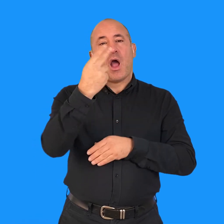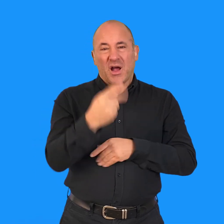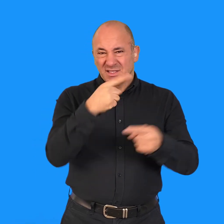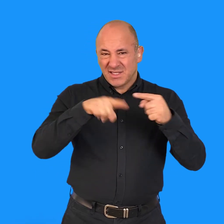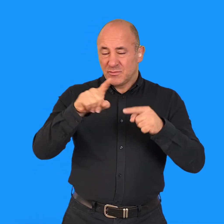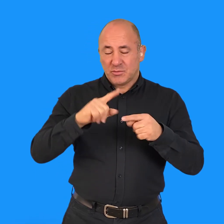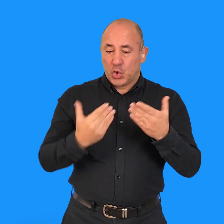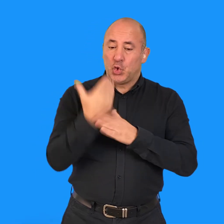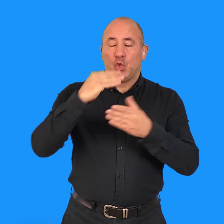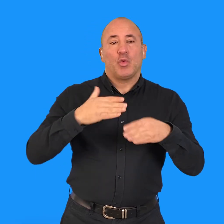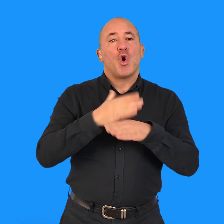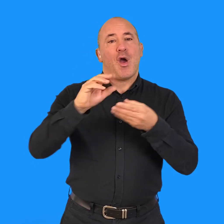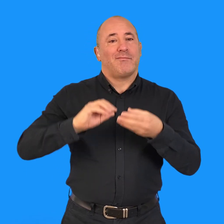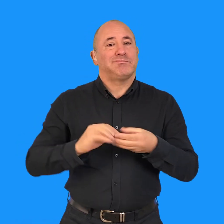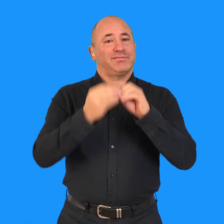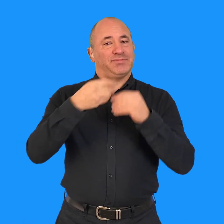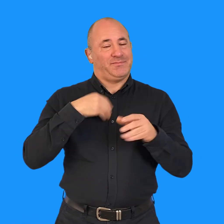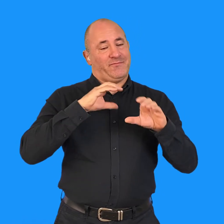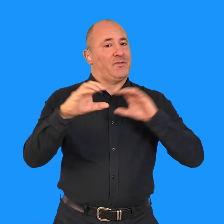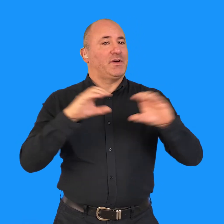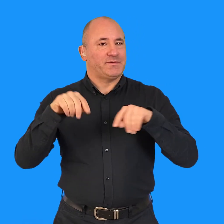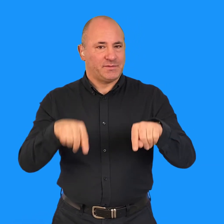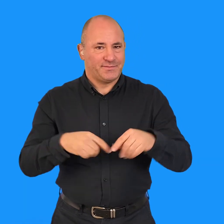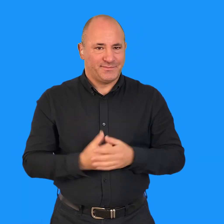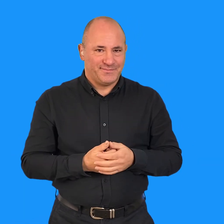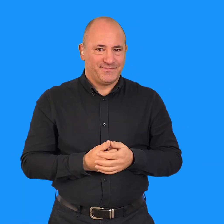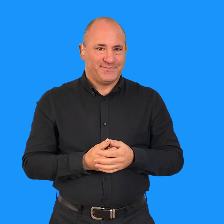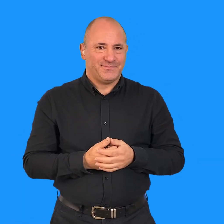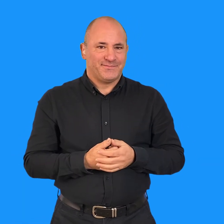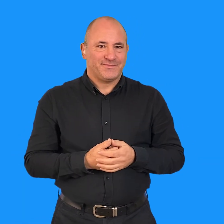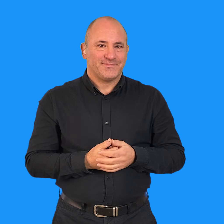and we've been providing grants over the last 10 years